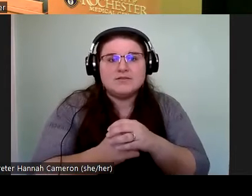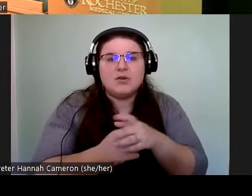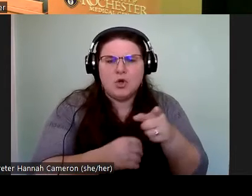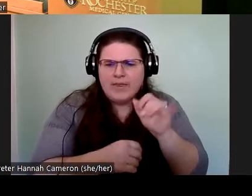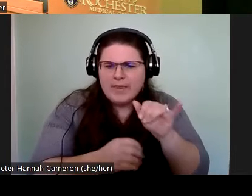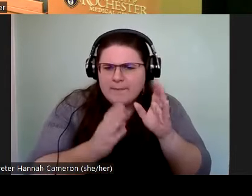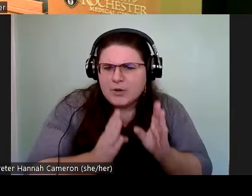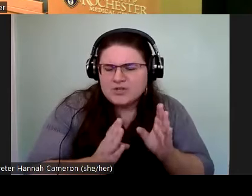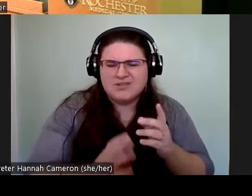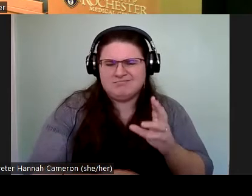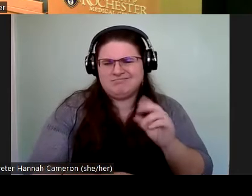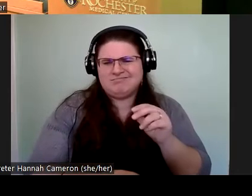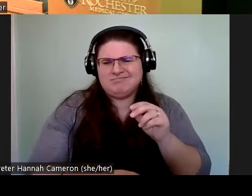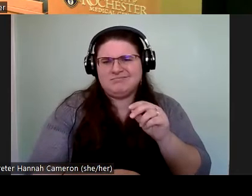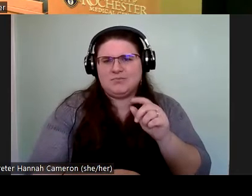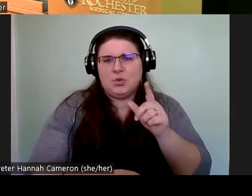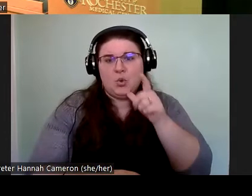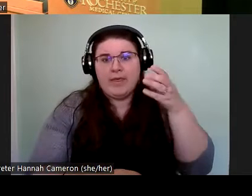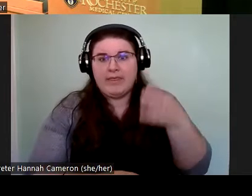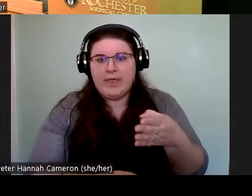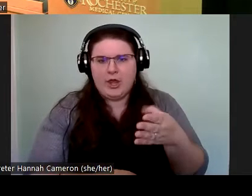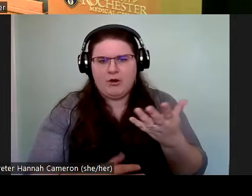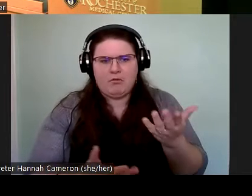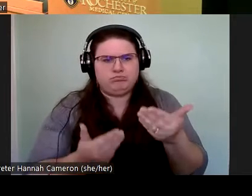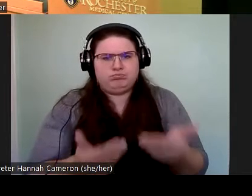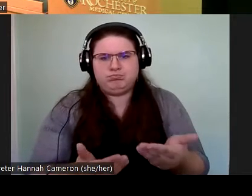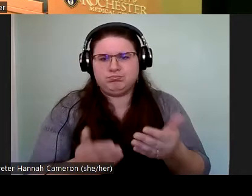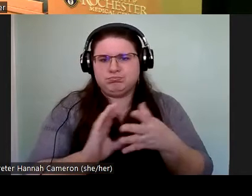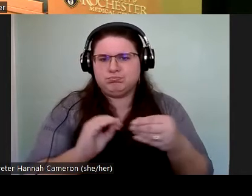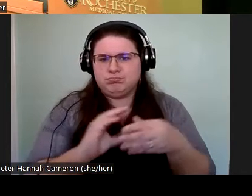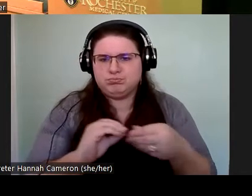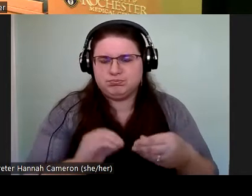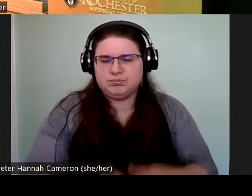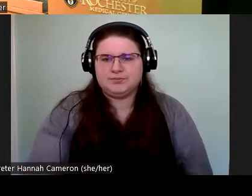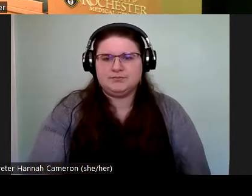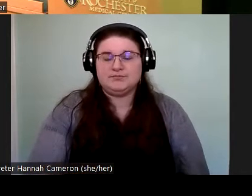right they just they don't they just help whomever um but when it comes to mental health we do it